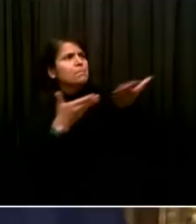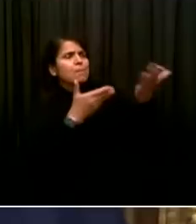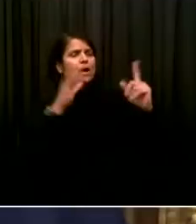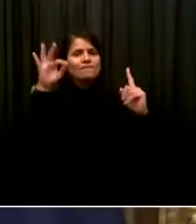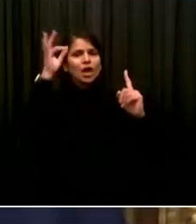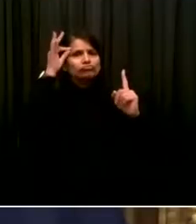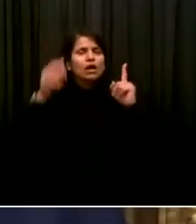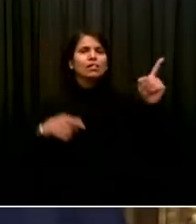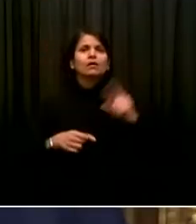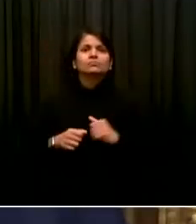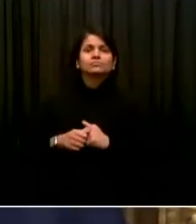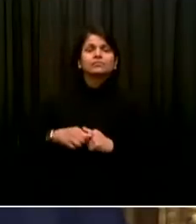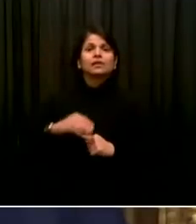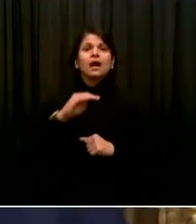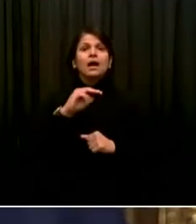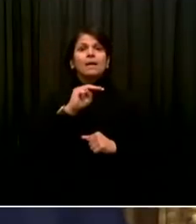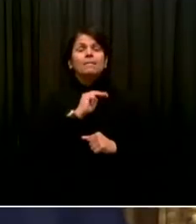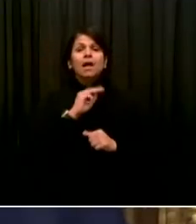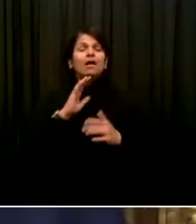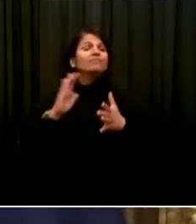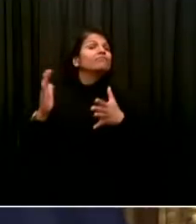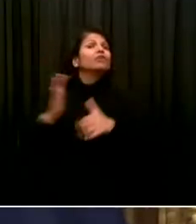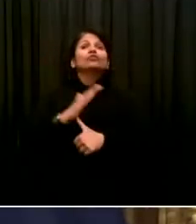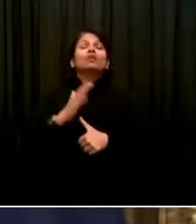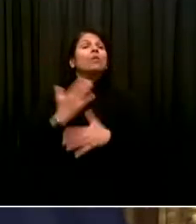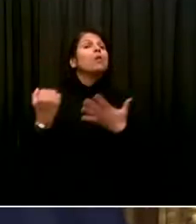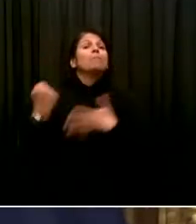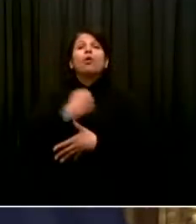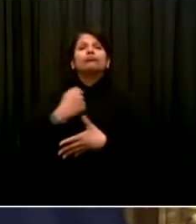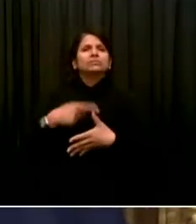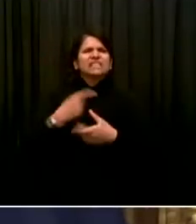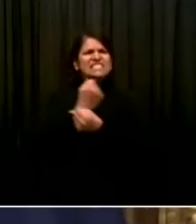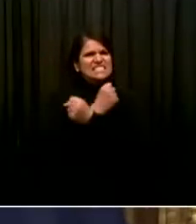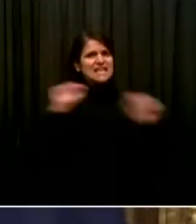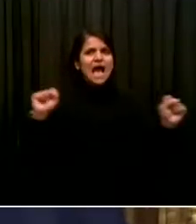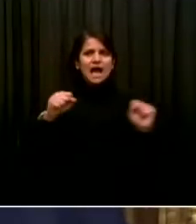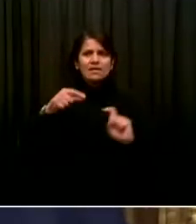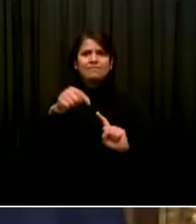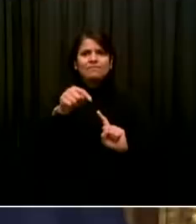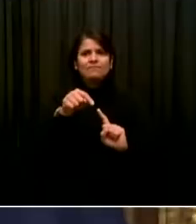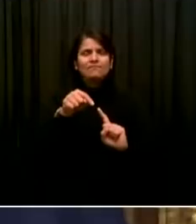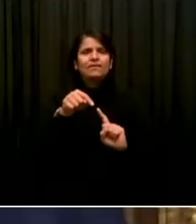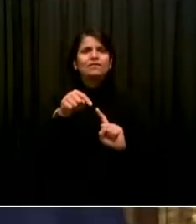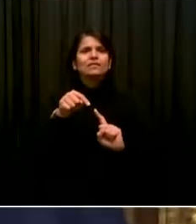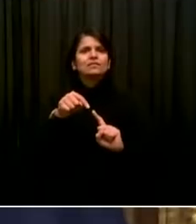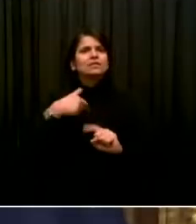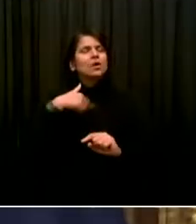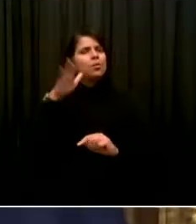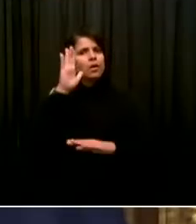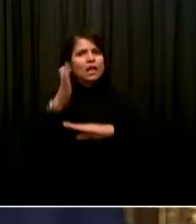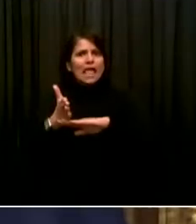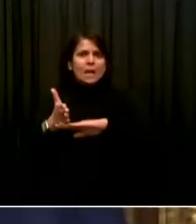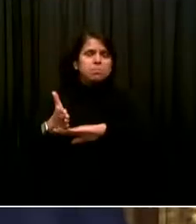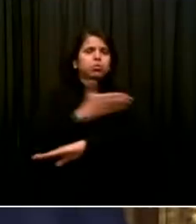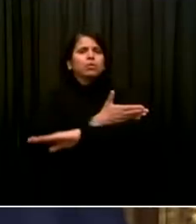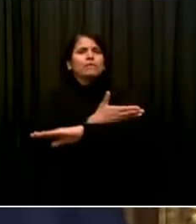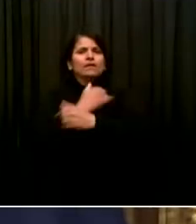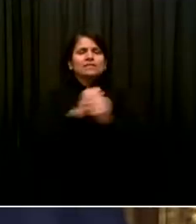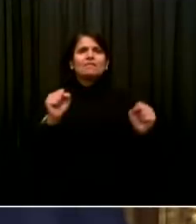YORK AS YOUR MAYOR THIS IS MY NUMBER 1 PRIORITY. KEEP YOU SAFE. I CAMPAIGNED ON IT. YOU WLLI DELIVER